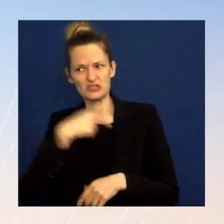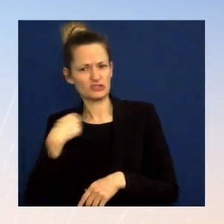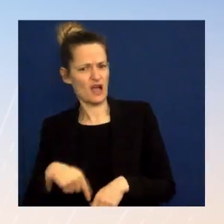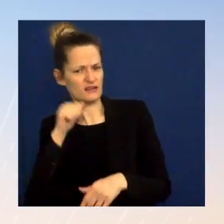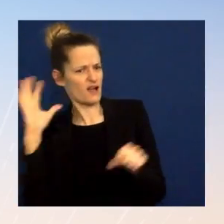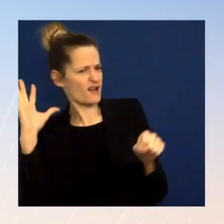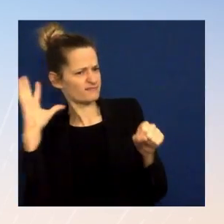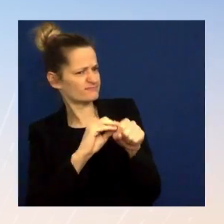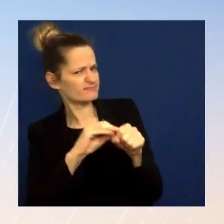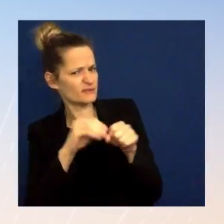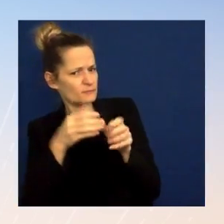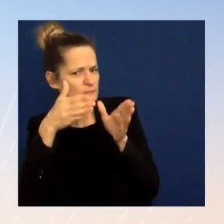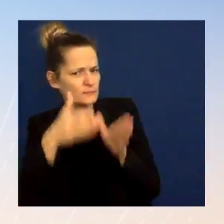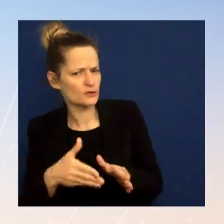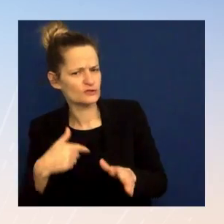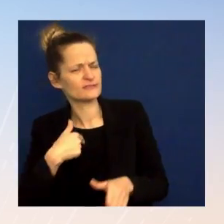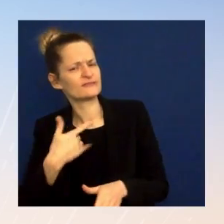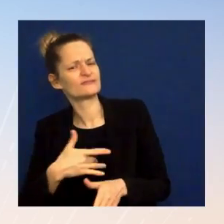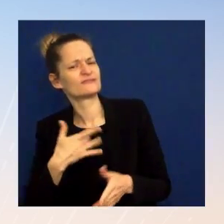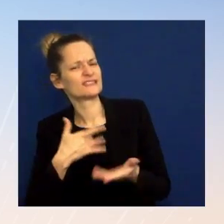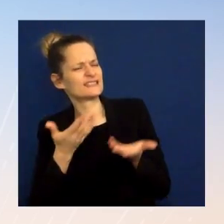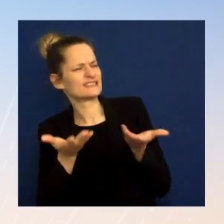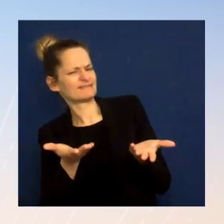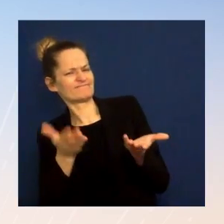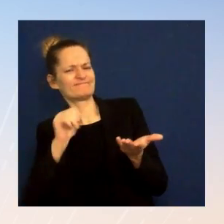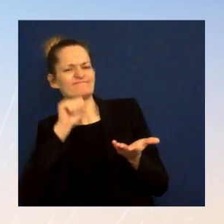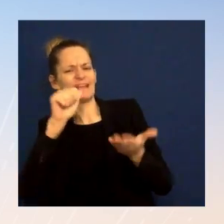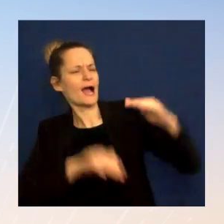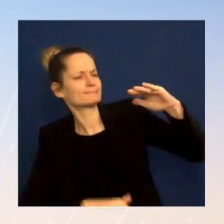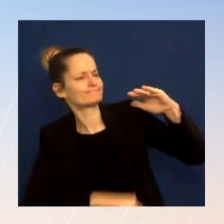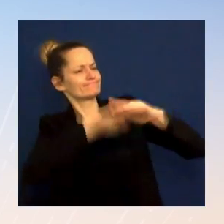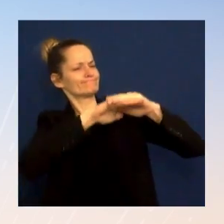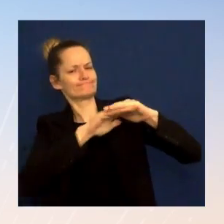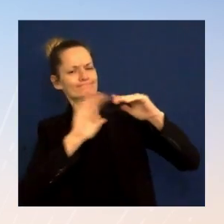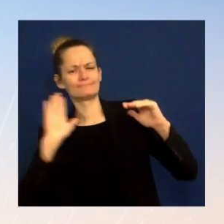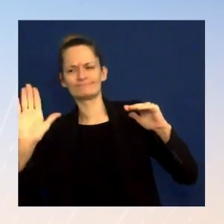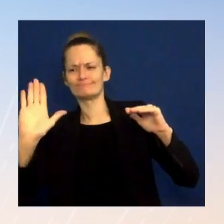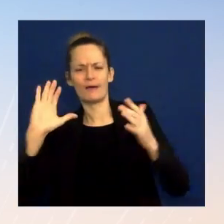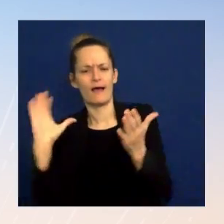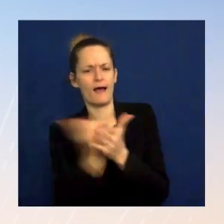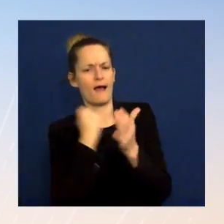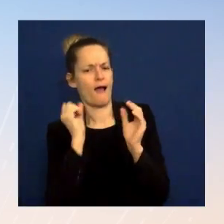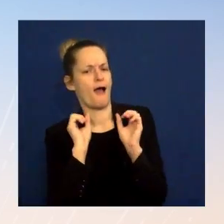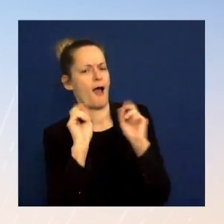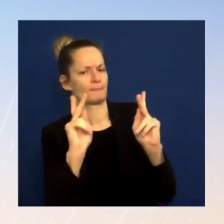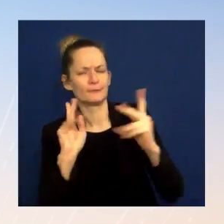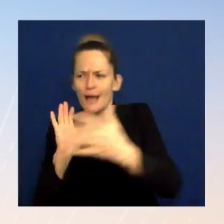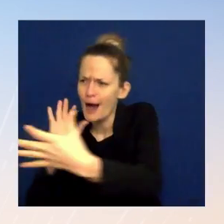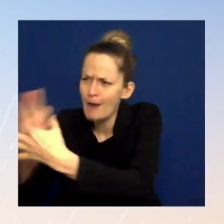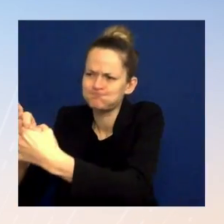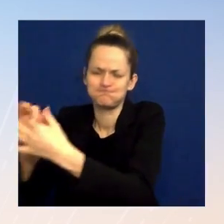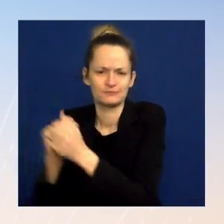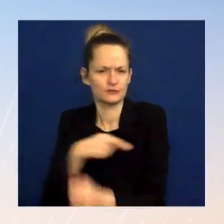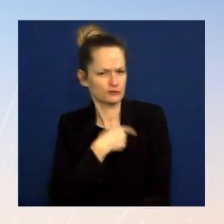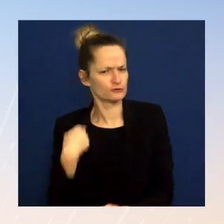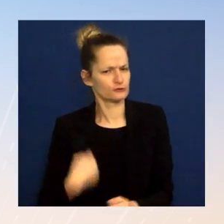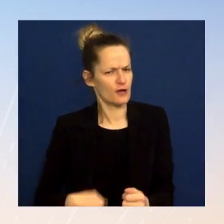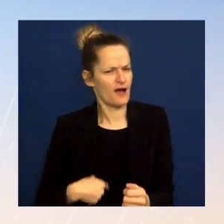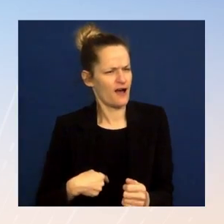either for the U.S. or for China? And how do you expect to make progress in the U.S.-China relationship if you can't even get these two leaders in a room together?